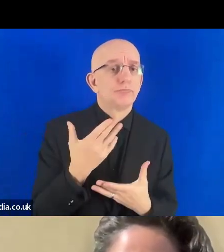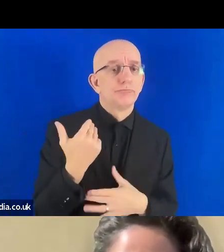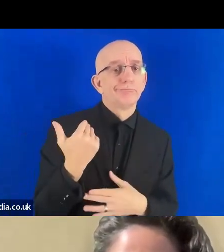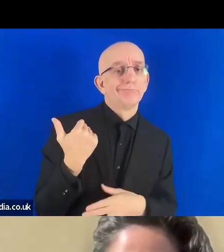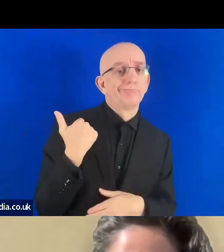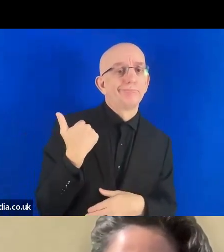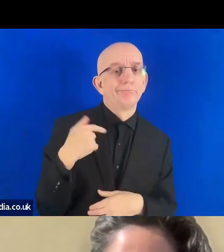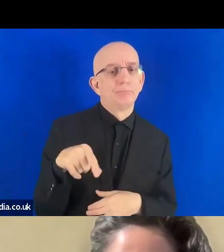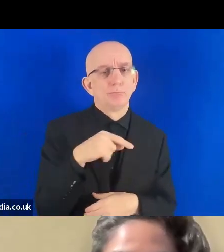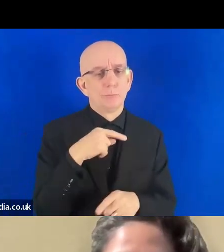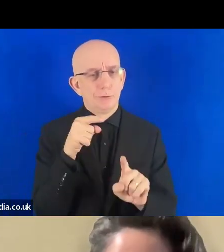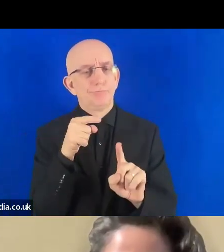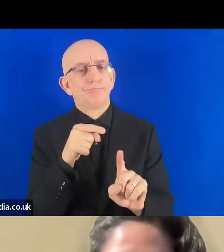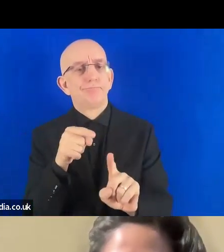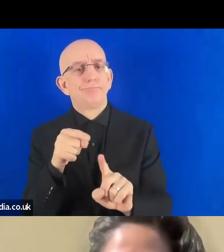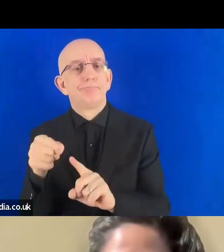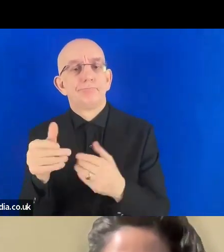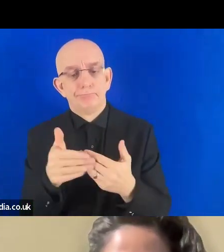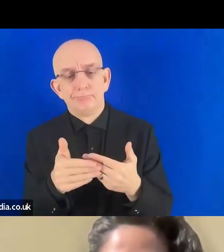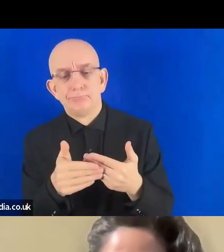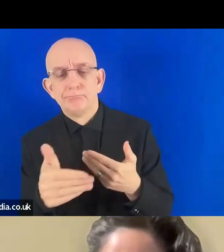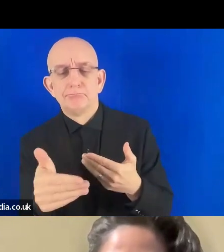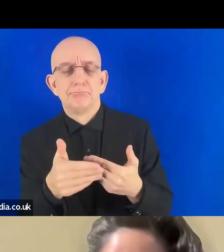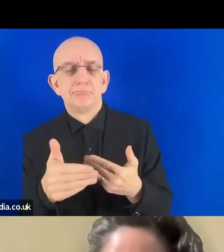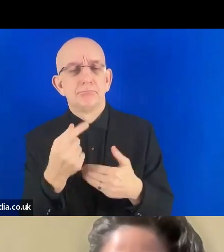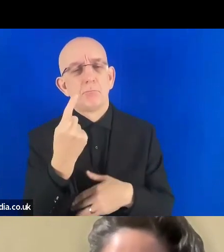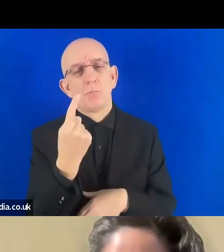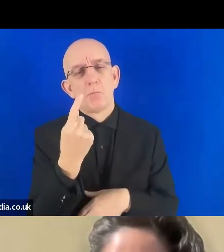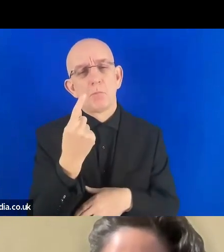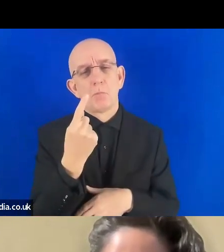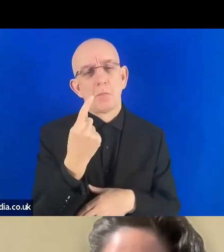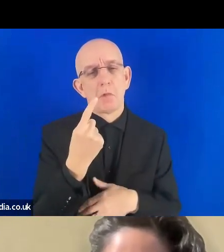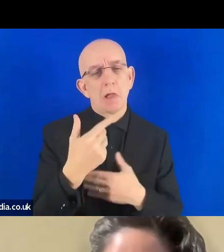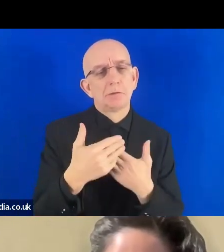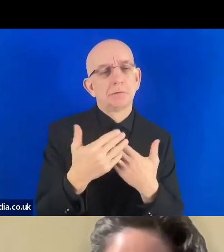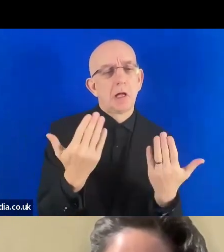24 to, 24 to 48 hours to make sure the to have access to the platform